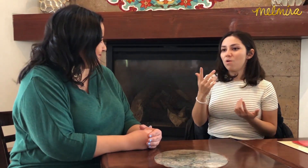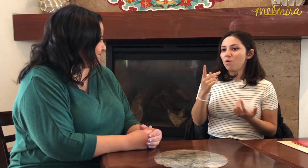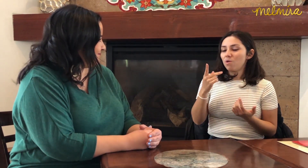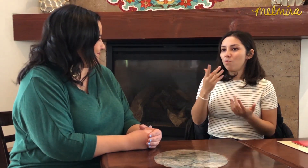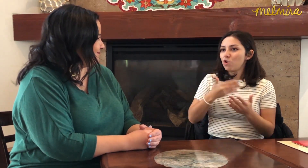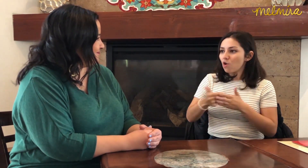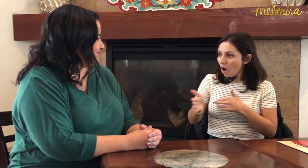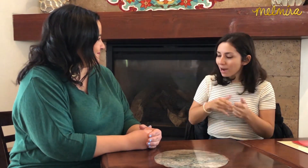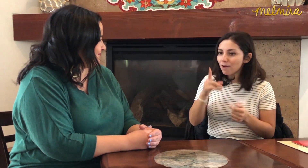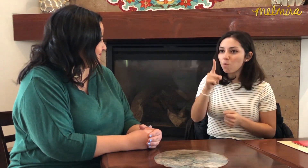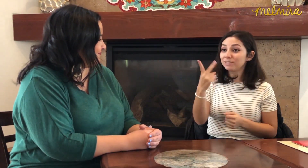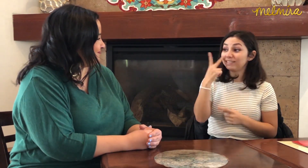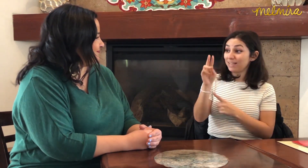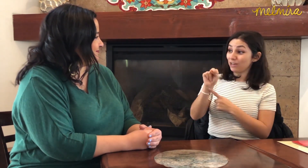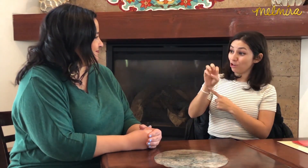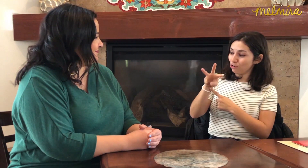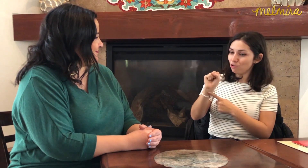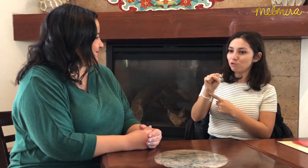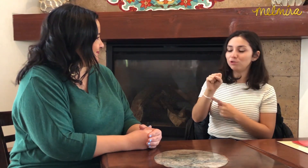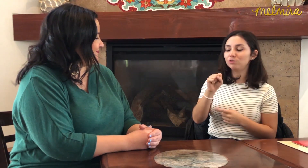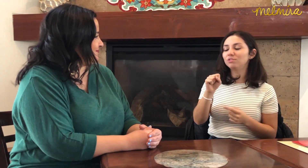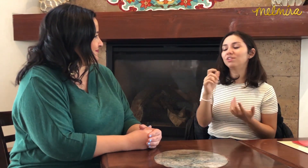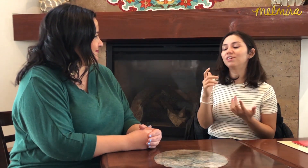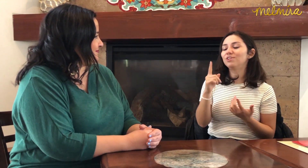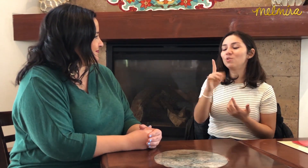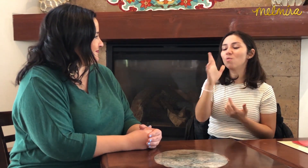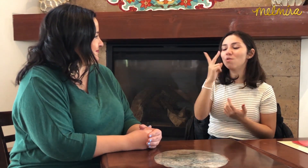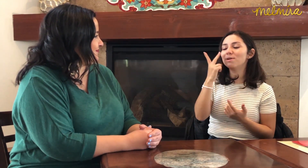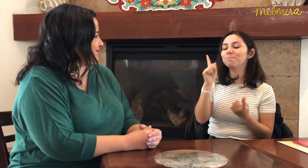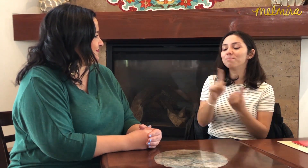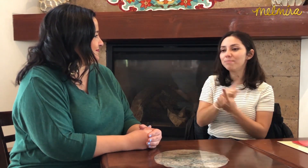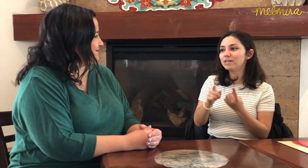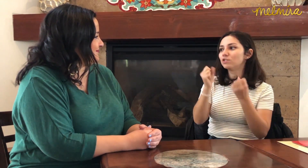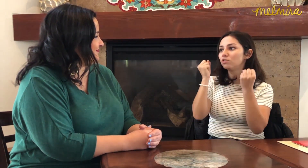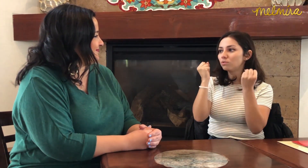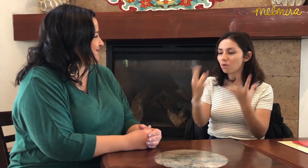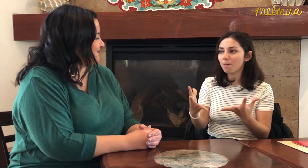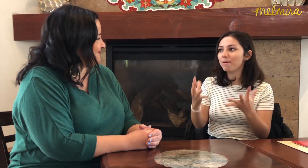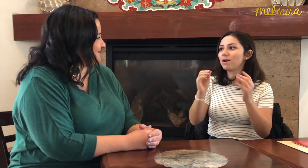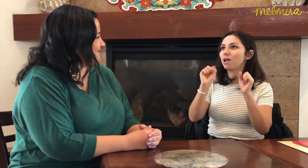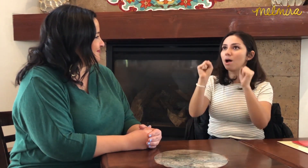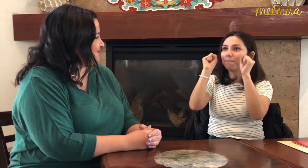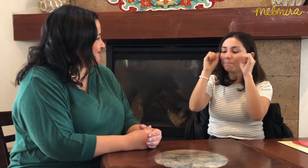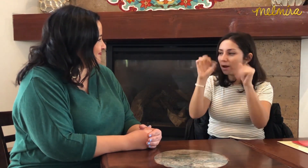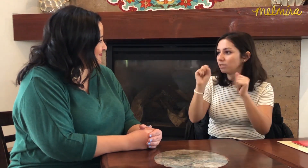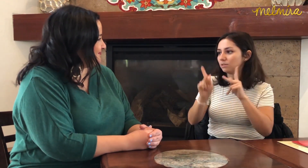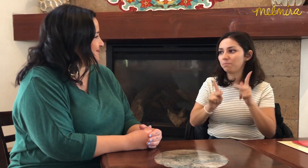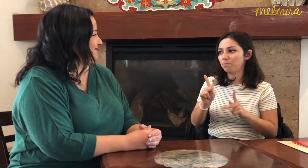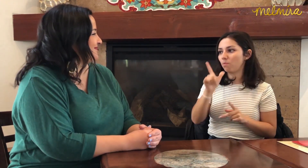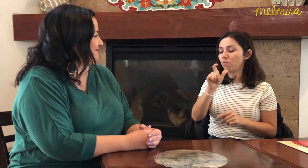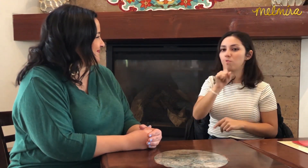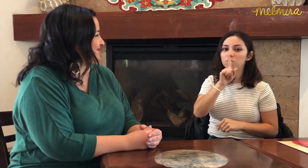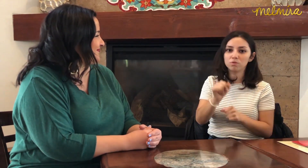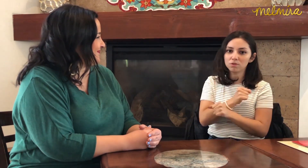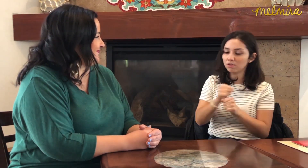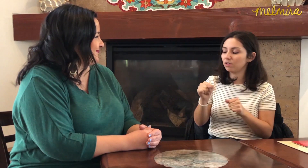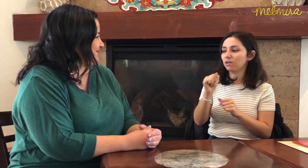So, regardless of what you see on the news, you will meet so many amazing people who truly impact you,